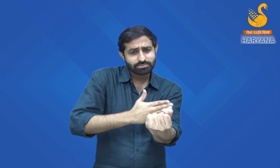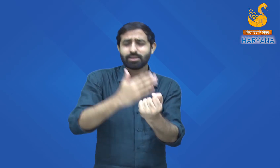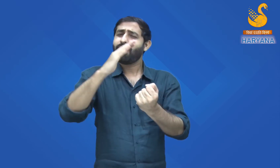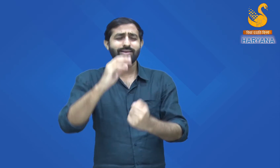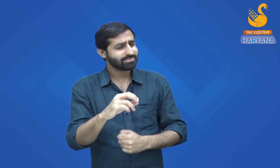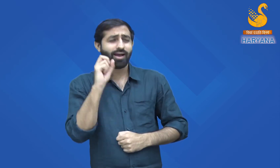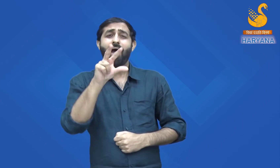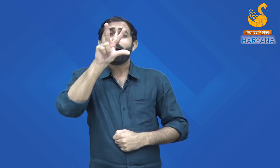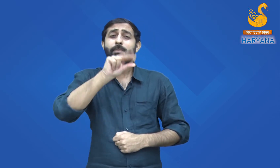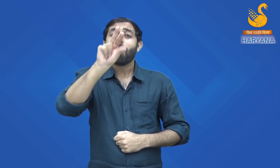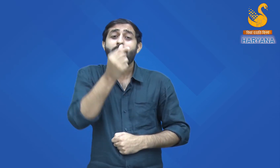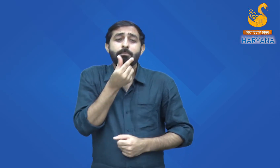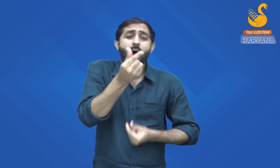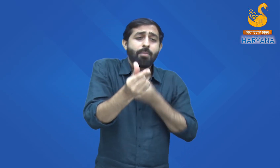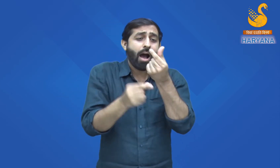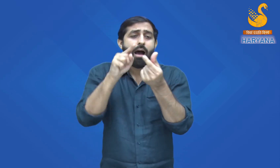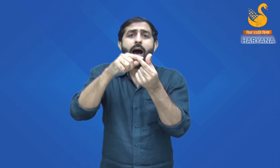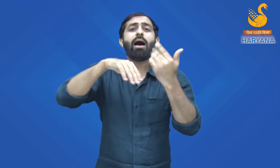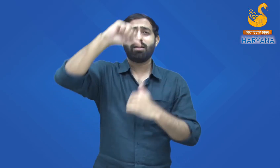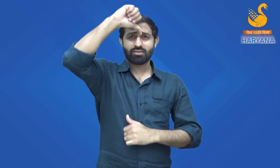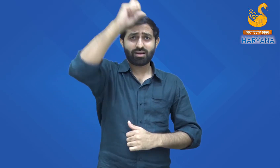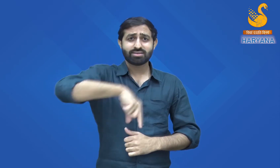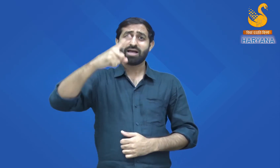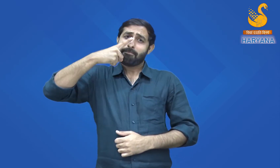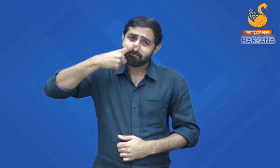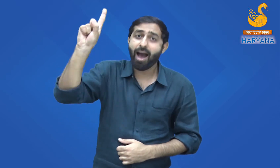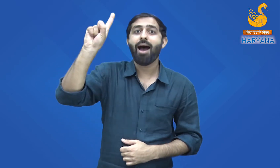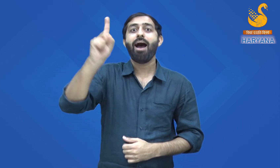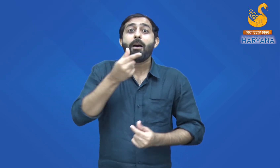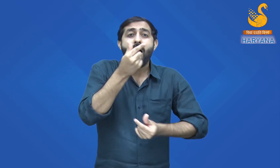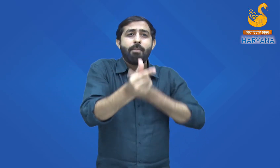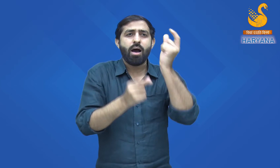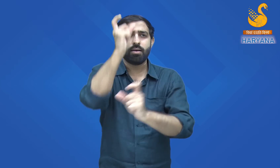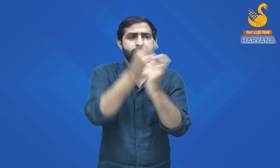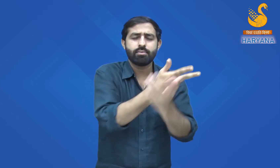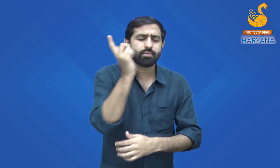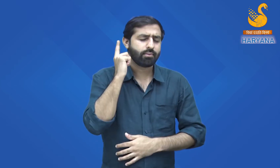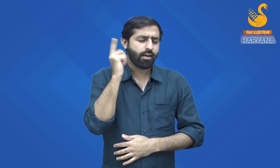During the British rule the Freedom Fighters of our country would dedicate the songs for Mother India.